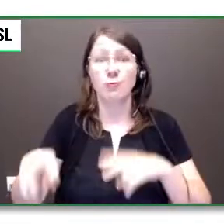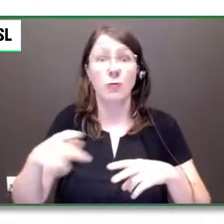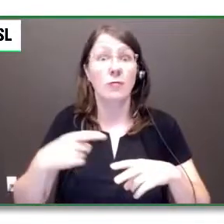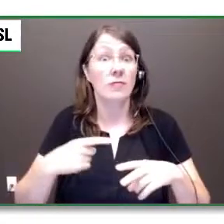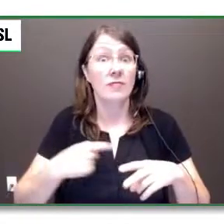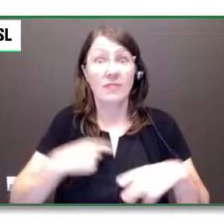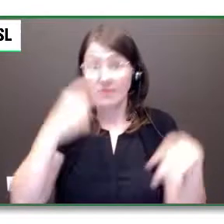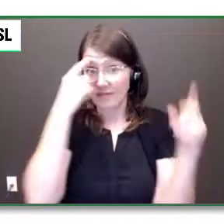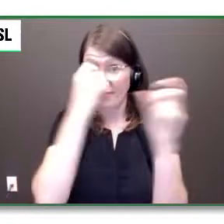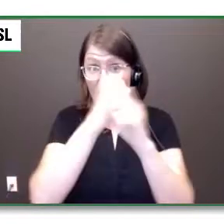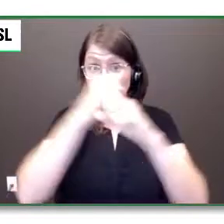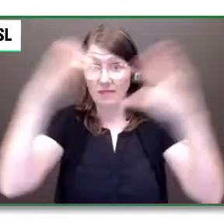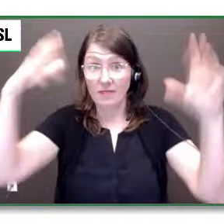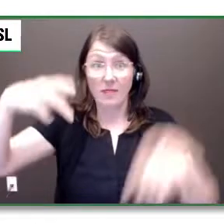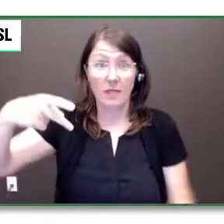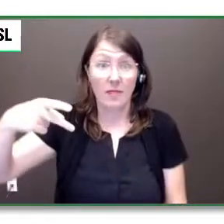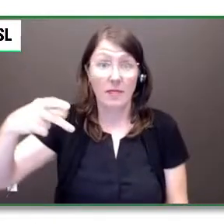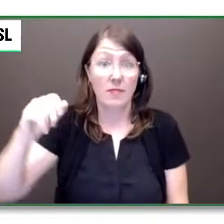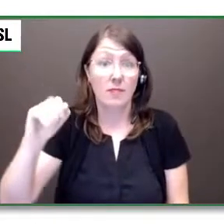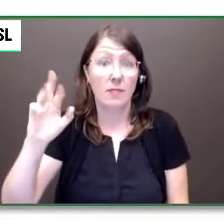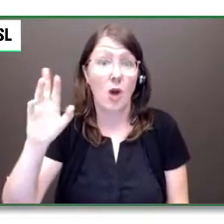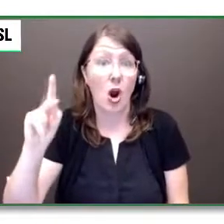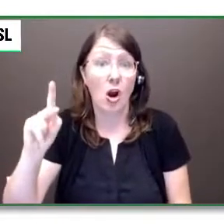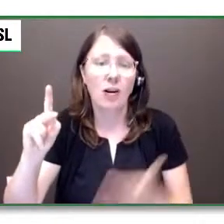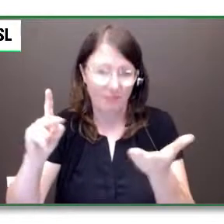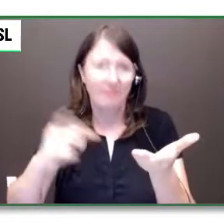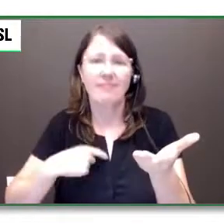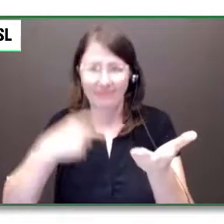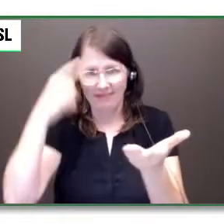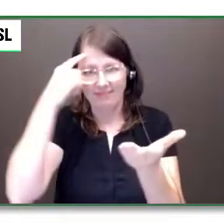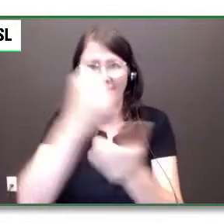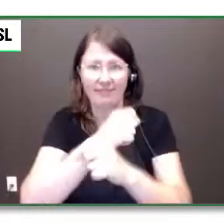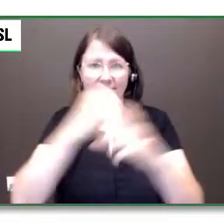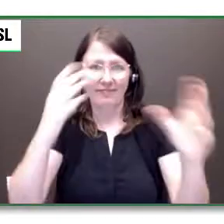about parks but what we just heard I think is a perfect